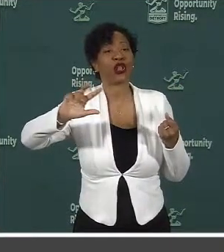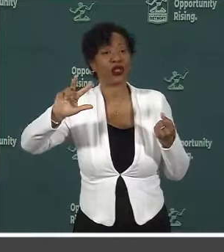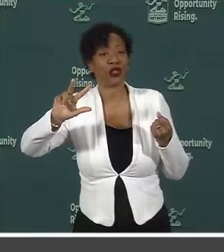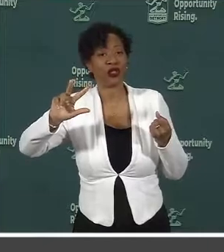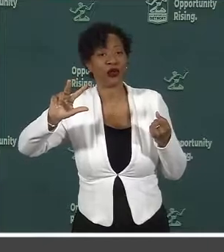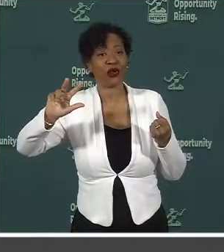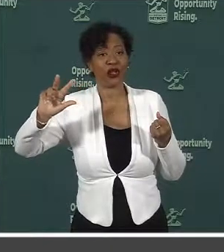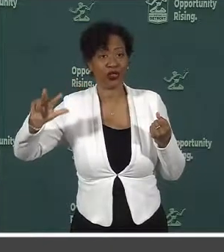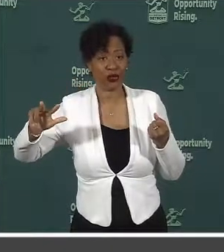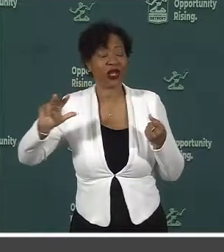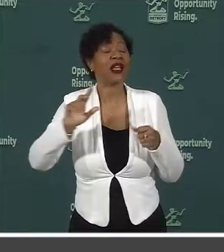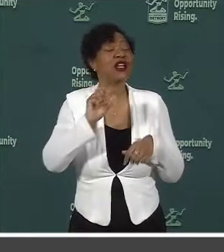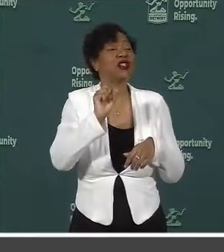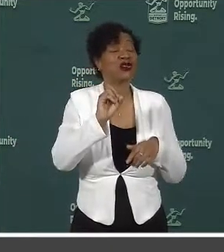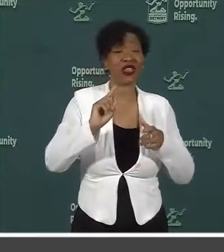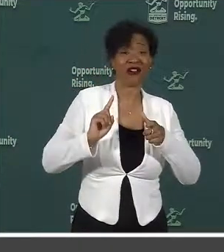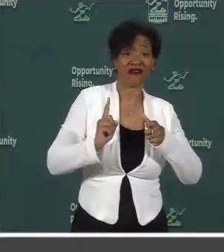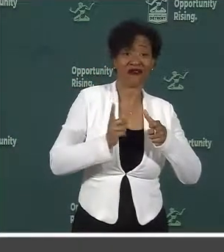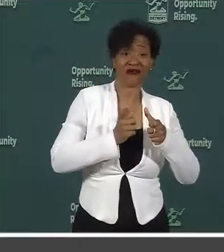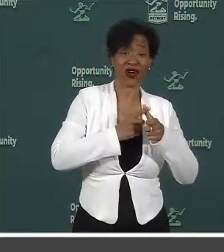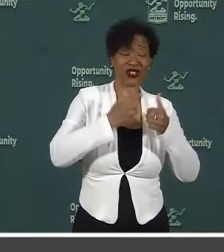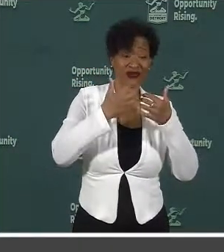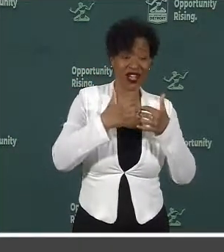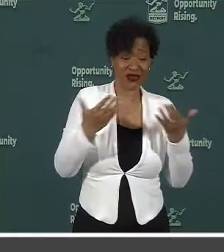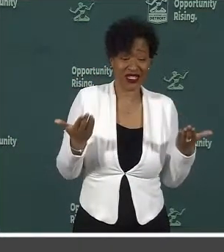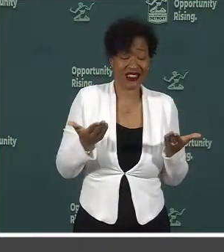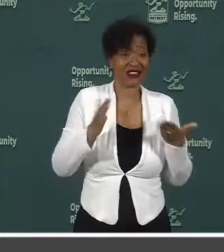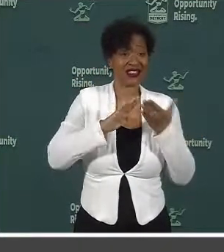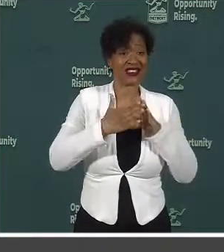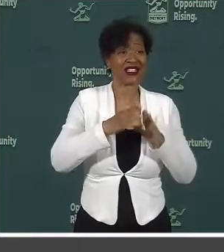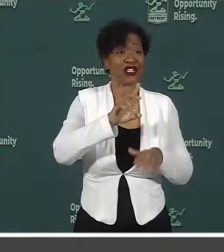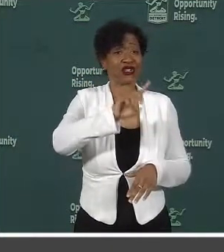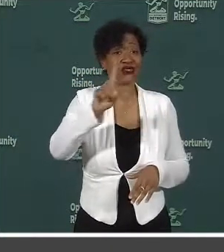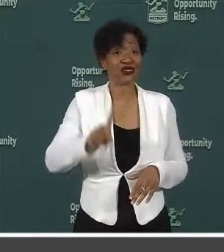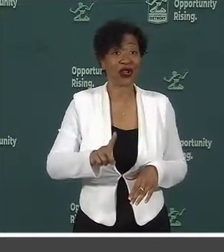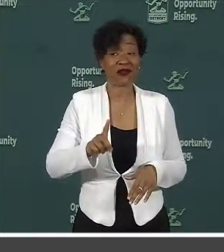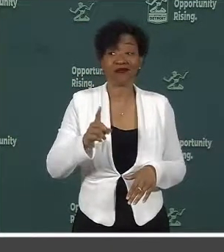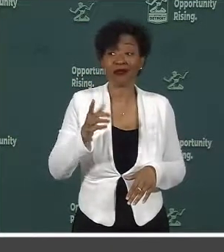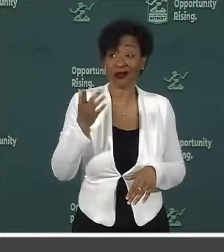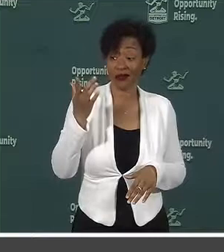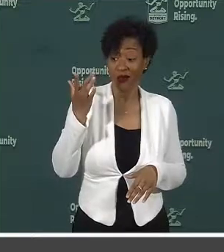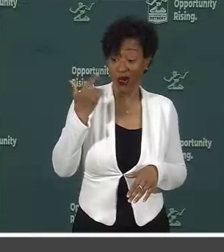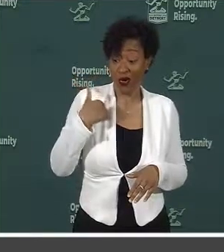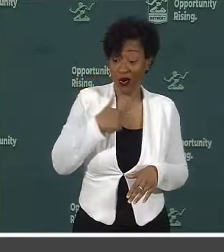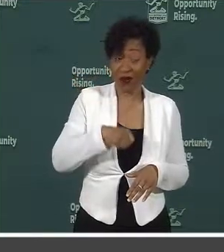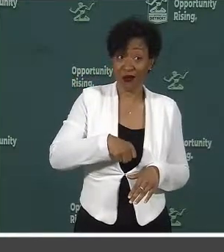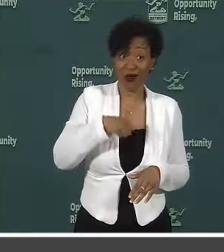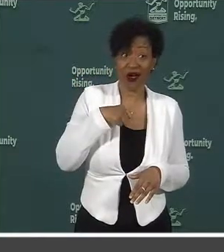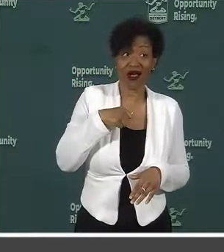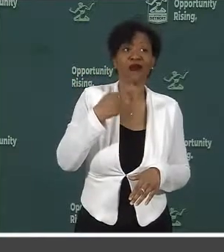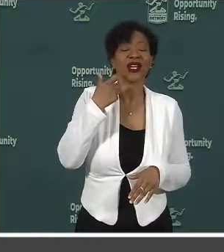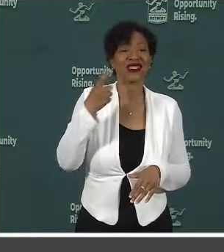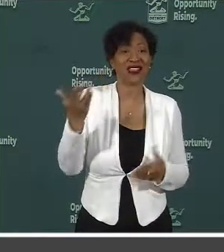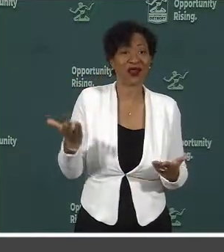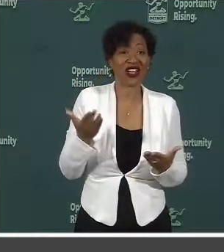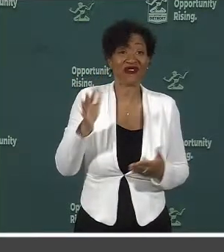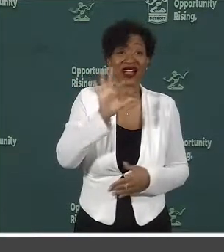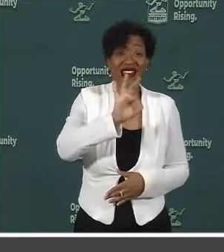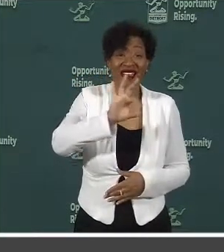DETROIT AND WE'RE VERY PROUD OF THAT BECAUSE WE HAVE BEEN THERE A HOME FOR NINETY NINE YEARS WHEN THEY BUILT THEIR FIRST